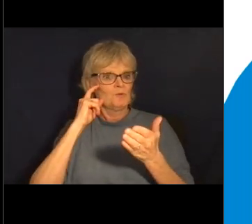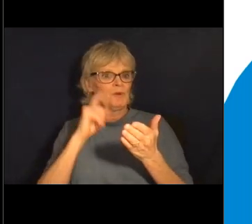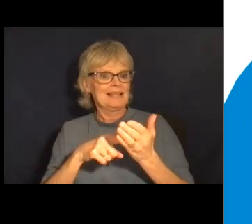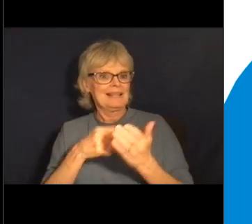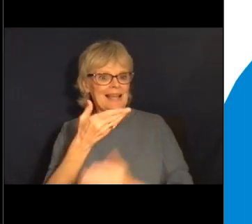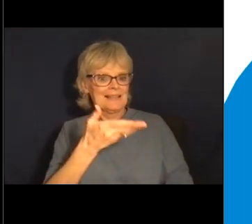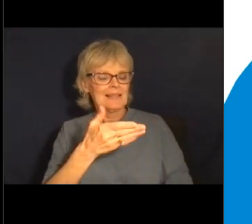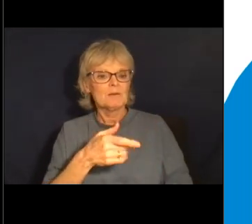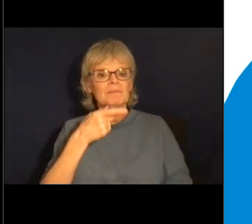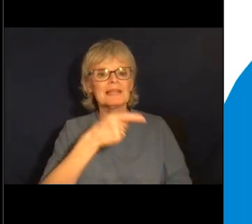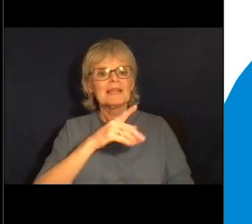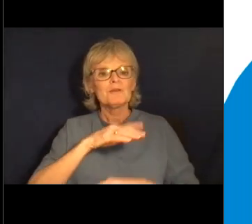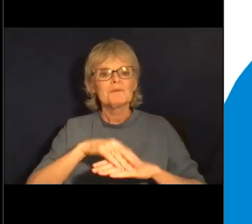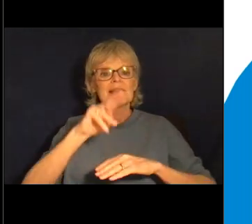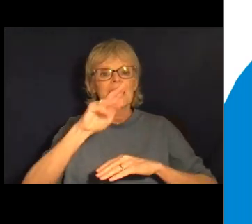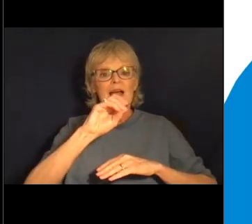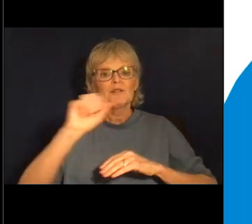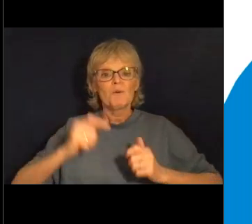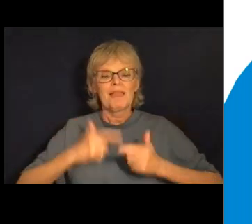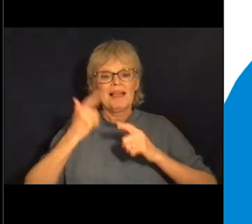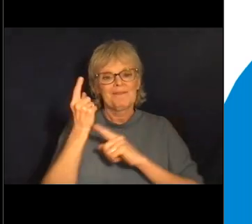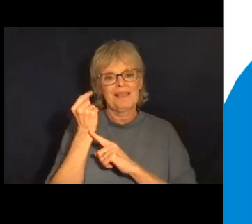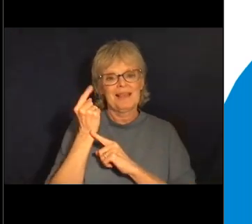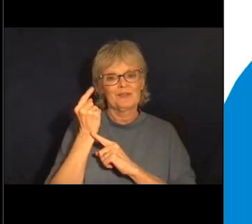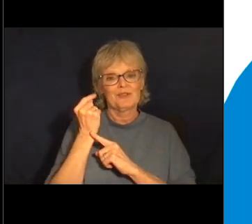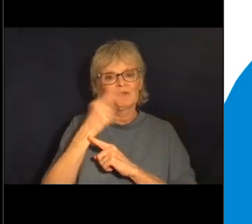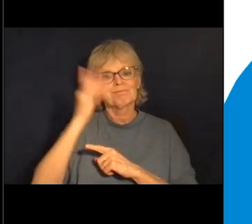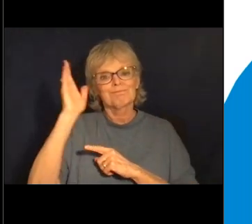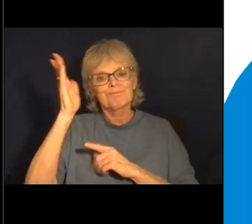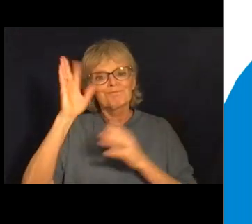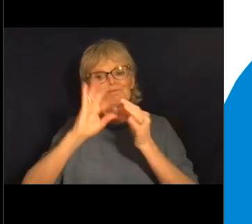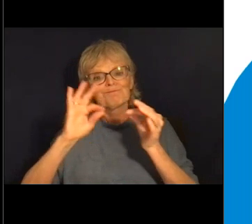He was on NOAA Live! last year, talking about tornadoes.